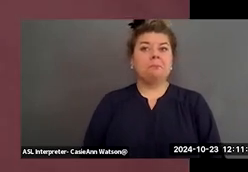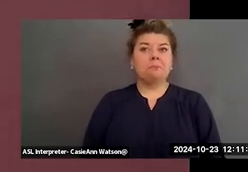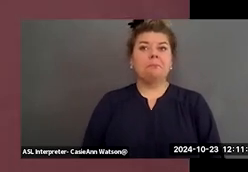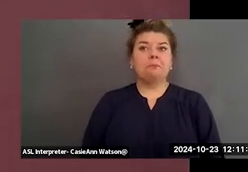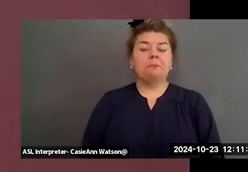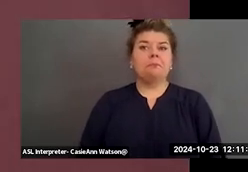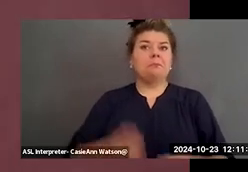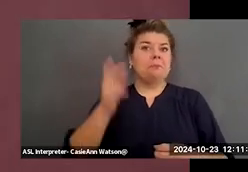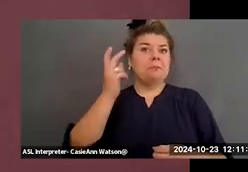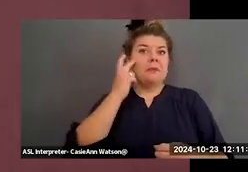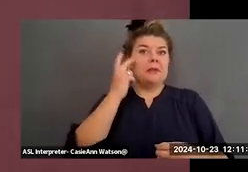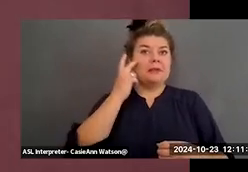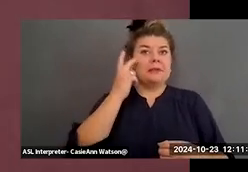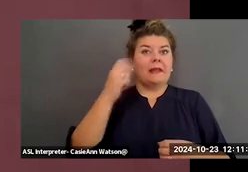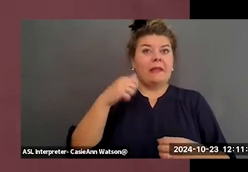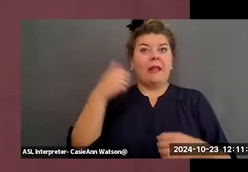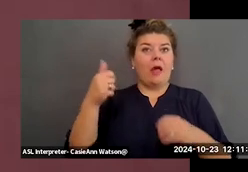Let's see if I can get my other screen back now.